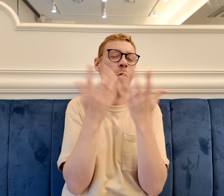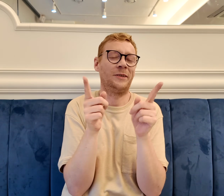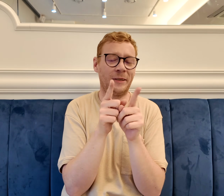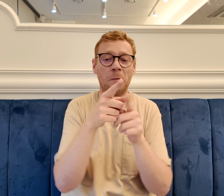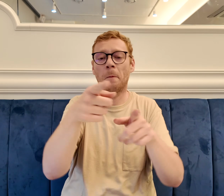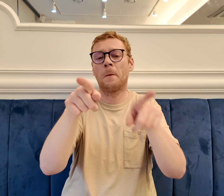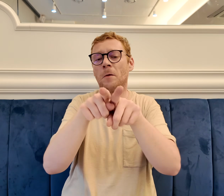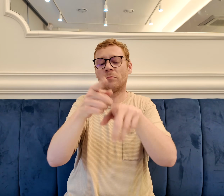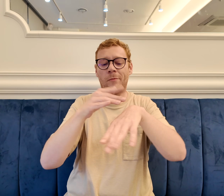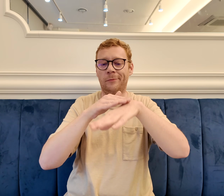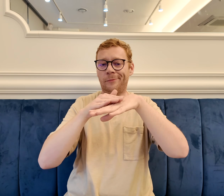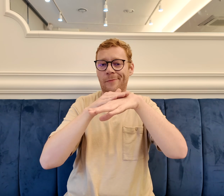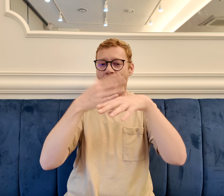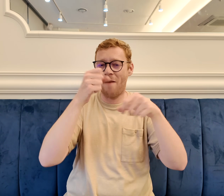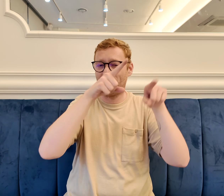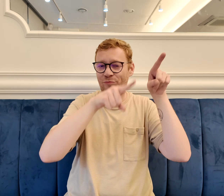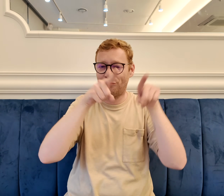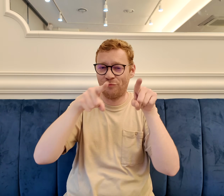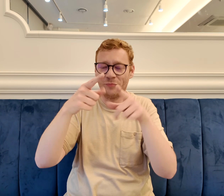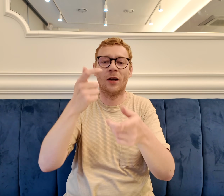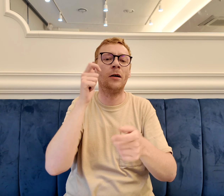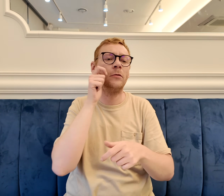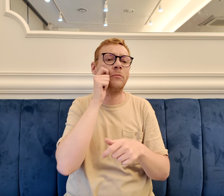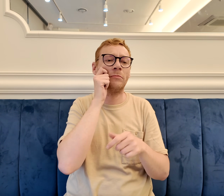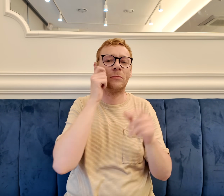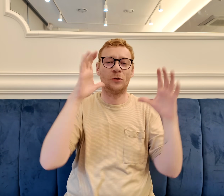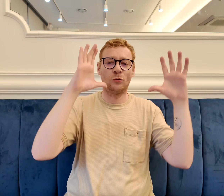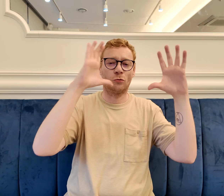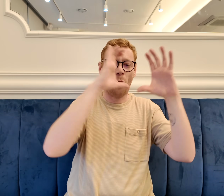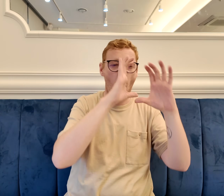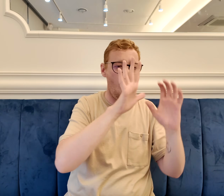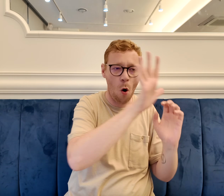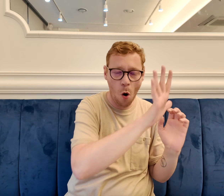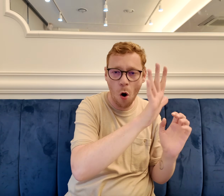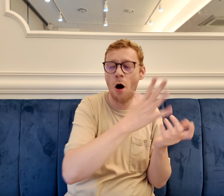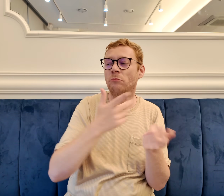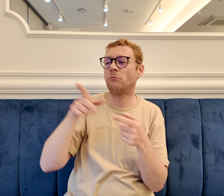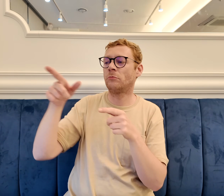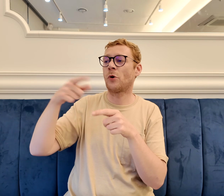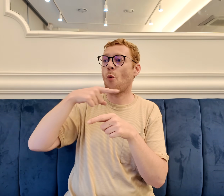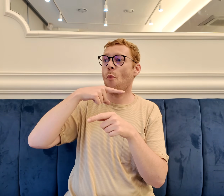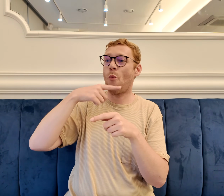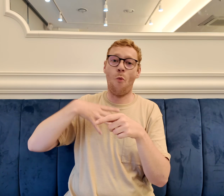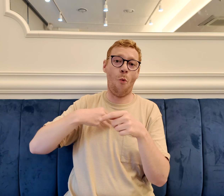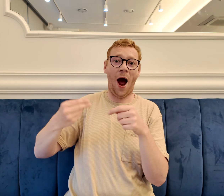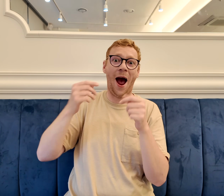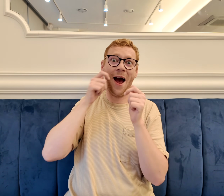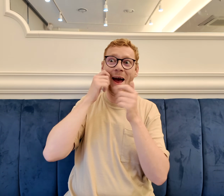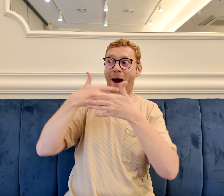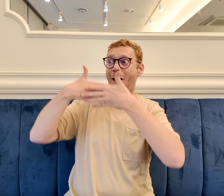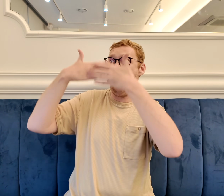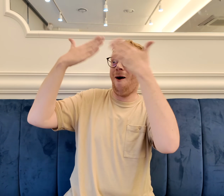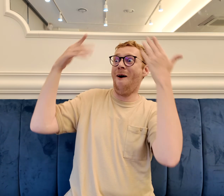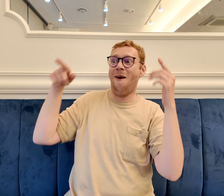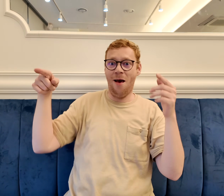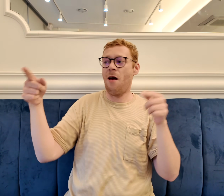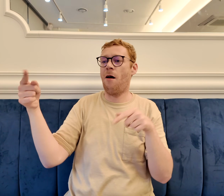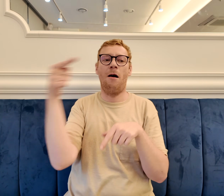People all over the world do this. People have different skin colors. Some have dark skin, others have light skin, and